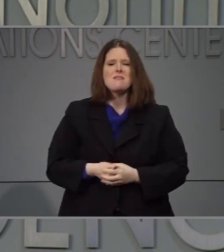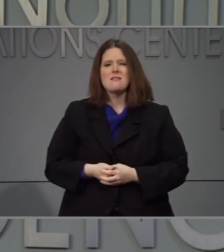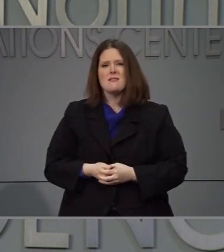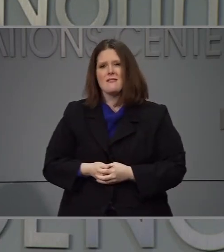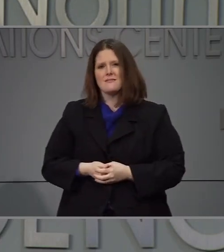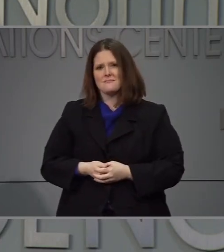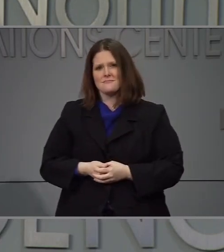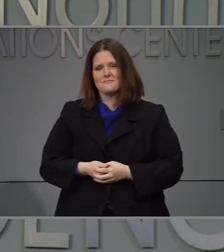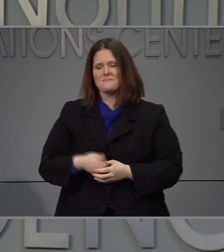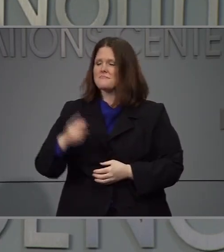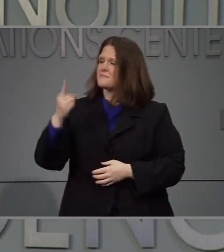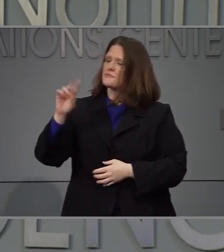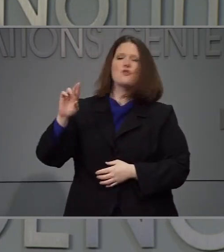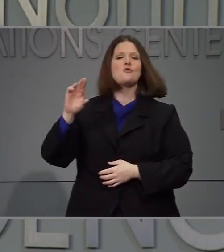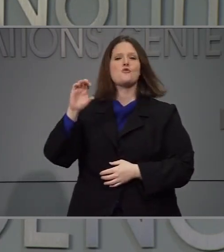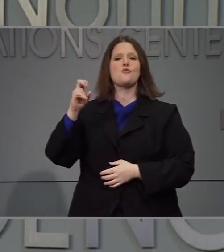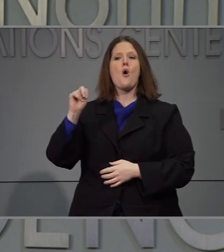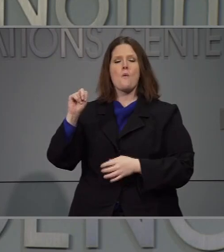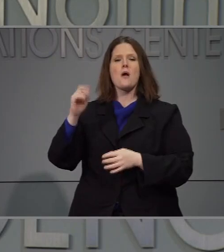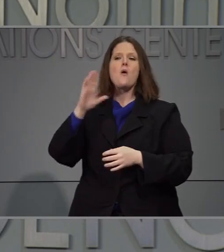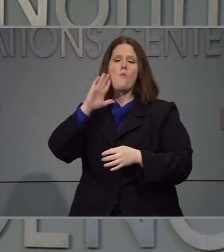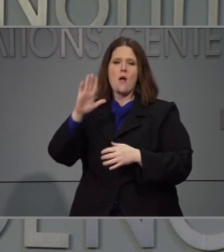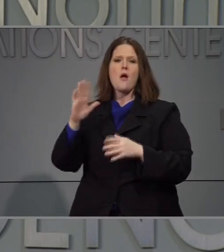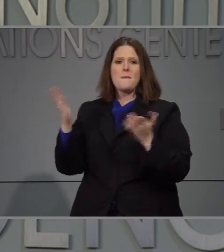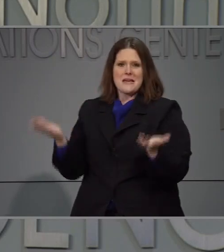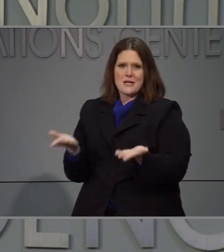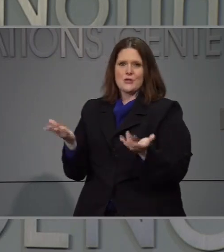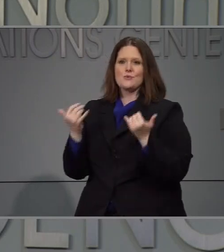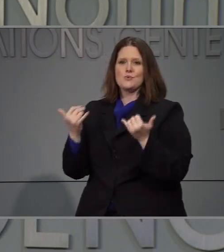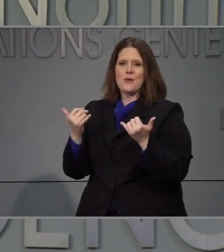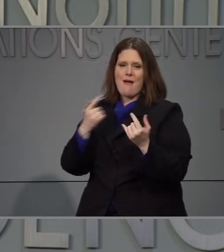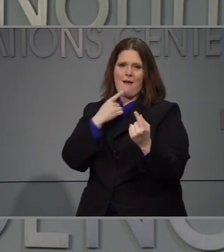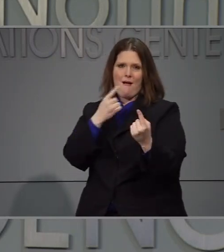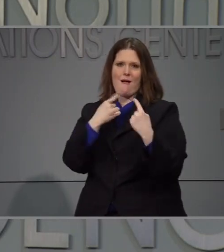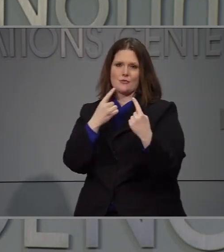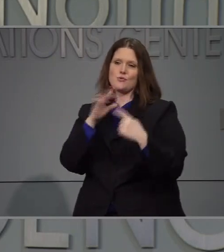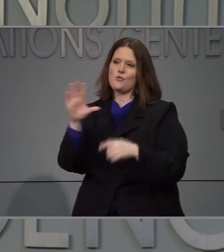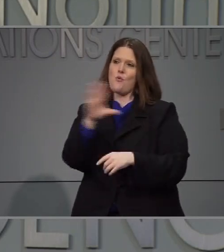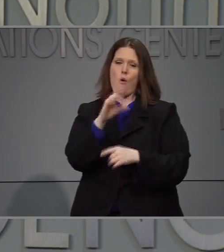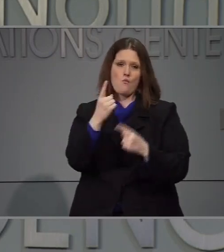AS WE BEAT THIS VIRUS. AND WE WILL BEAT